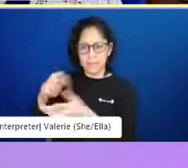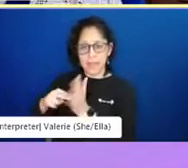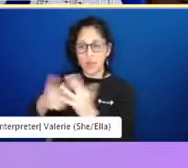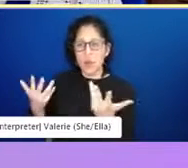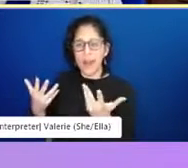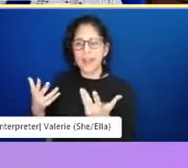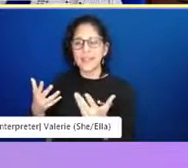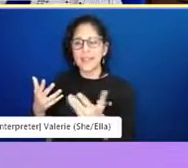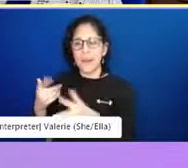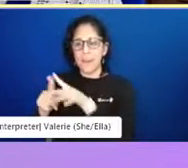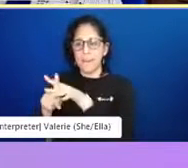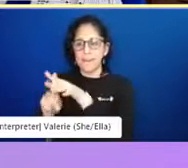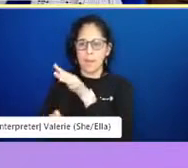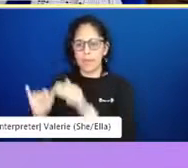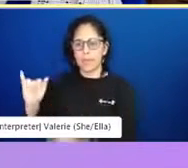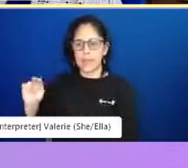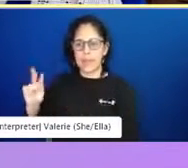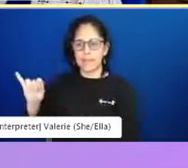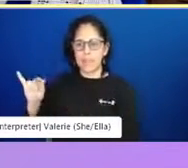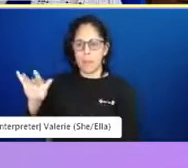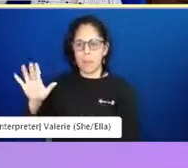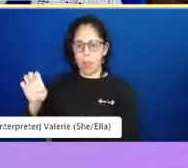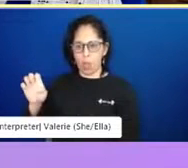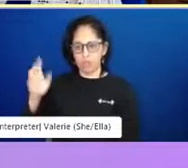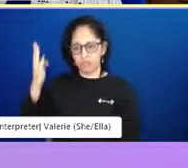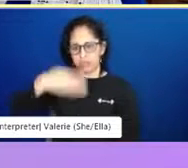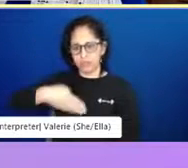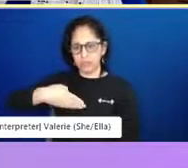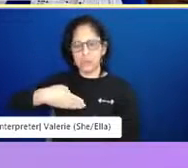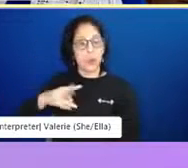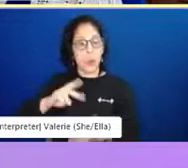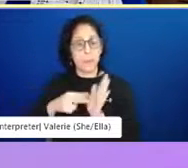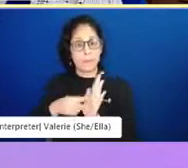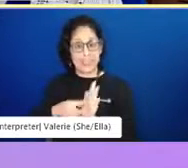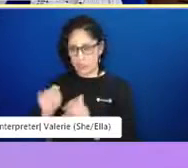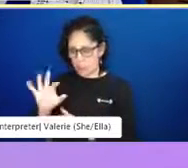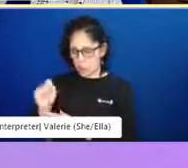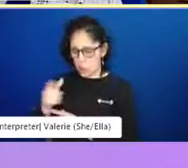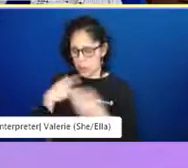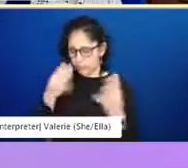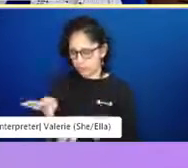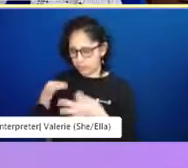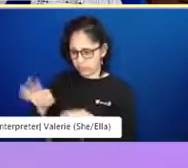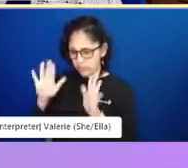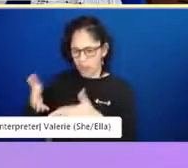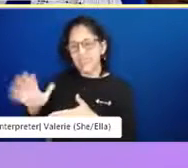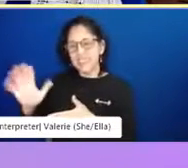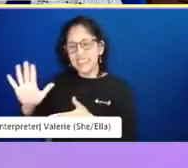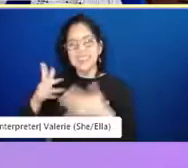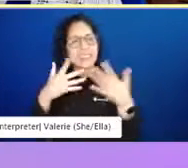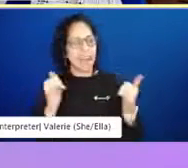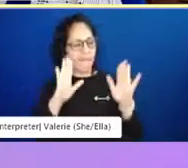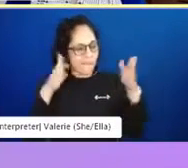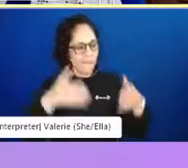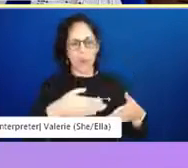on the task instead of the tool calm Technologies they have this concept from the